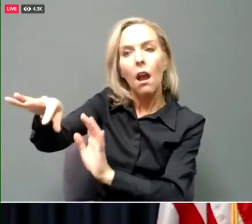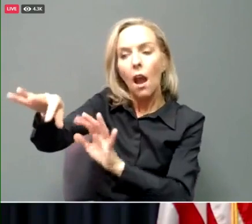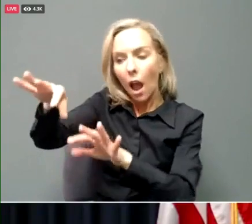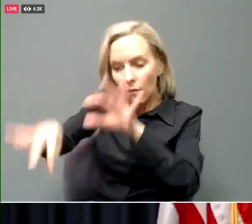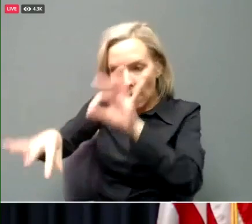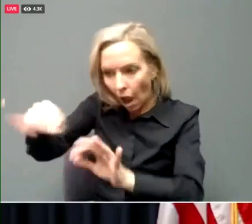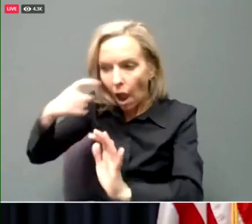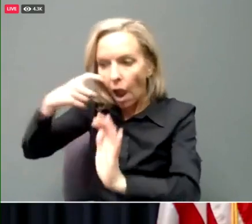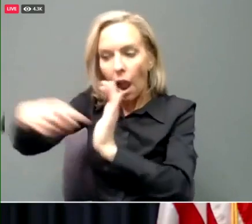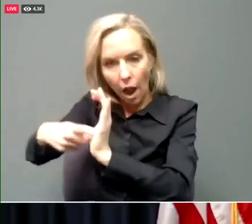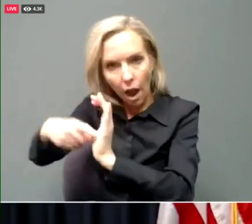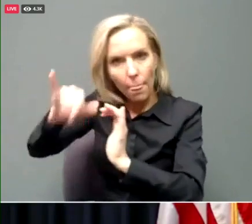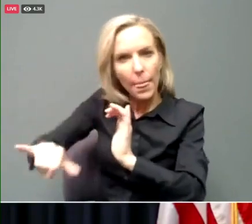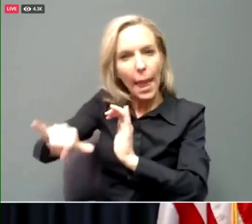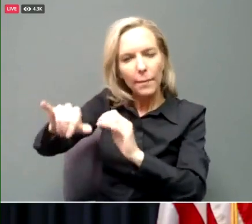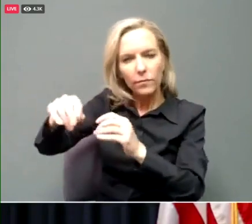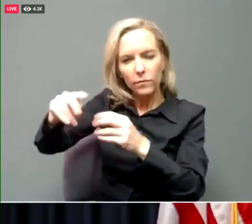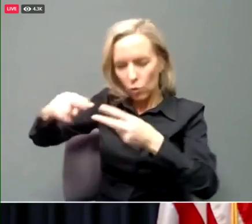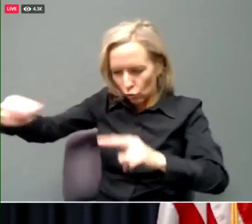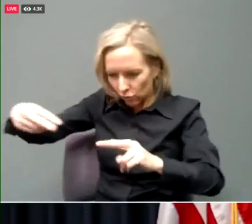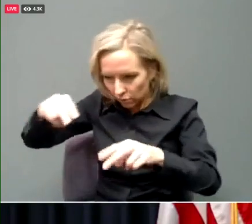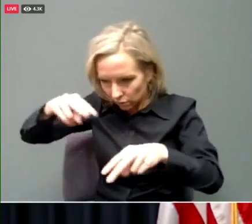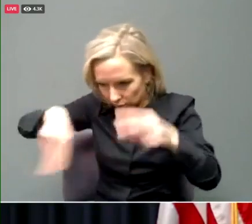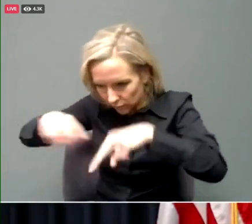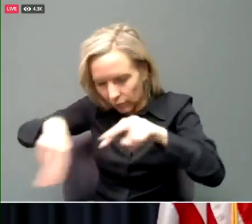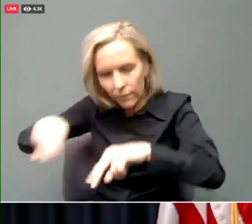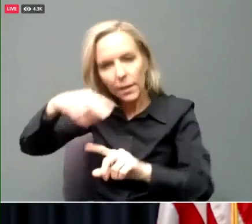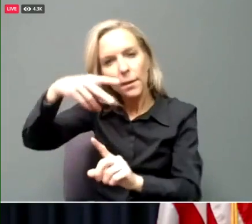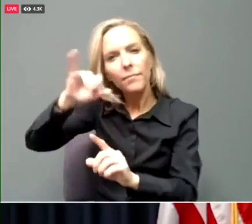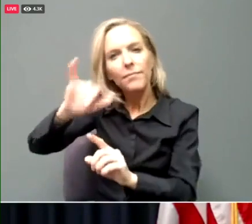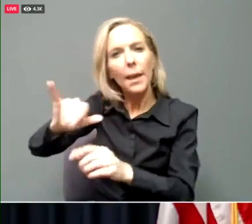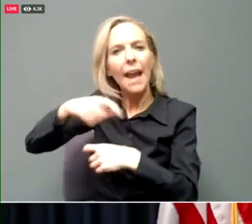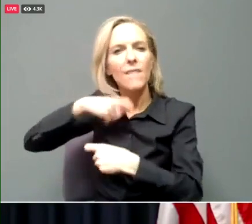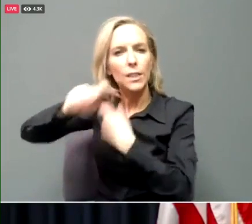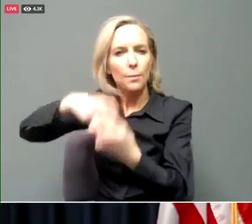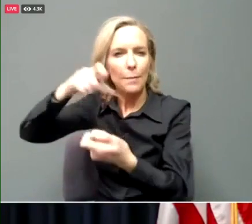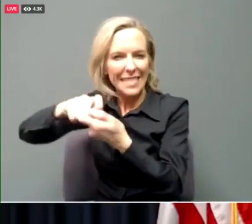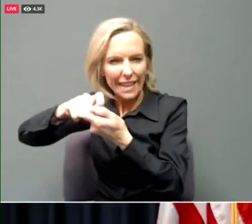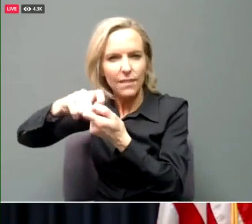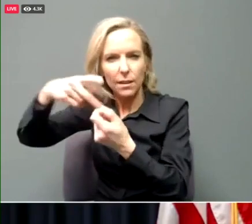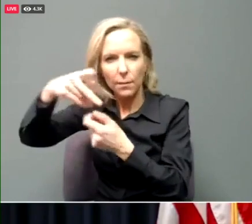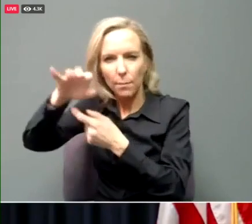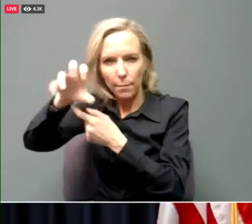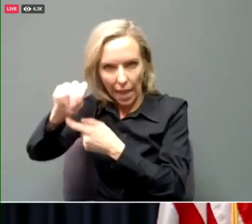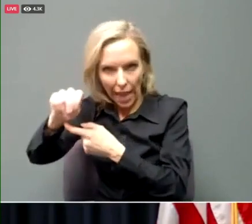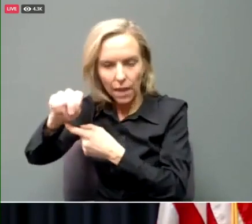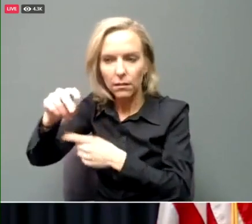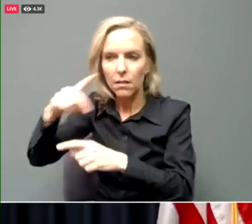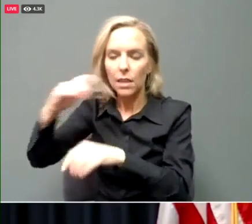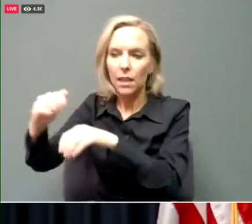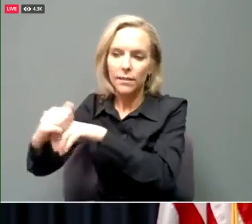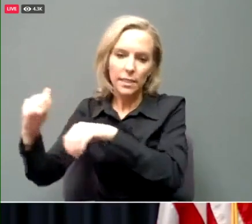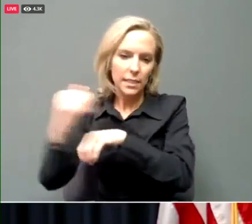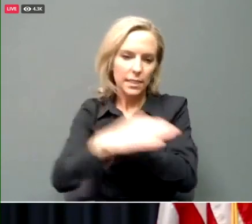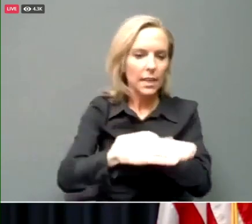these specimens. They sent the specimens to our lab here of the state, and we did genetic sequencing. And that's how we found that. So thank you.